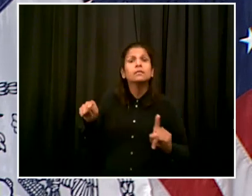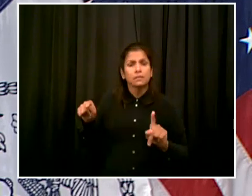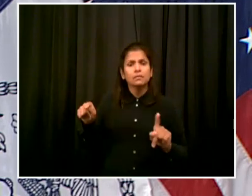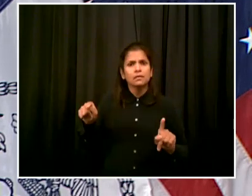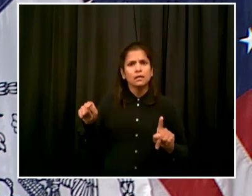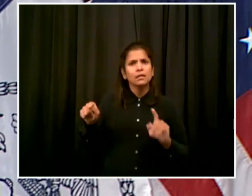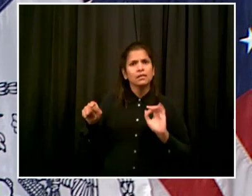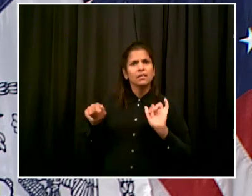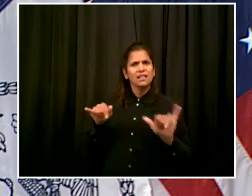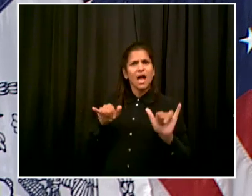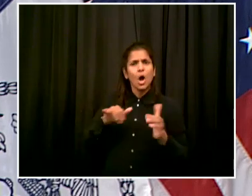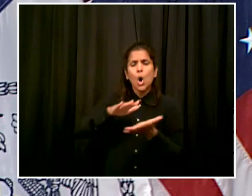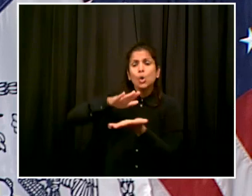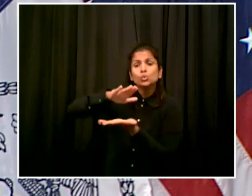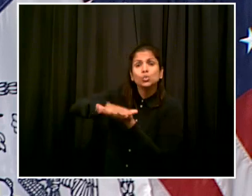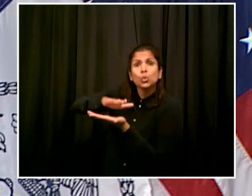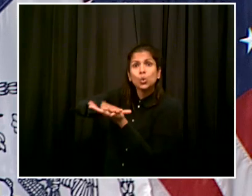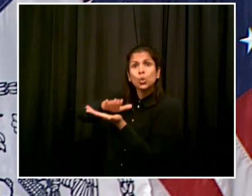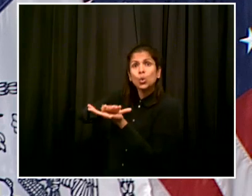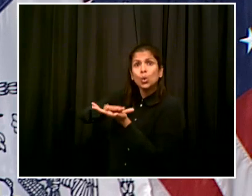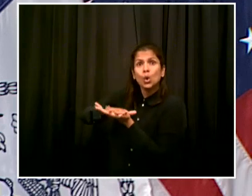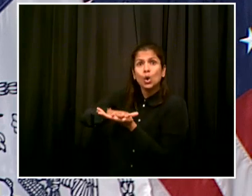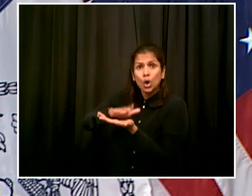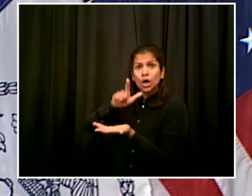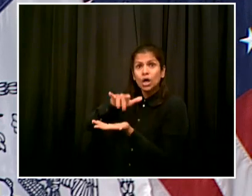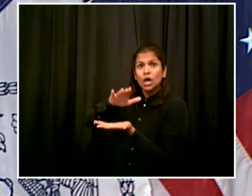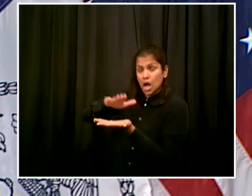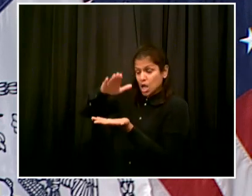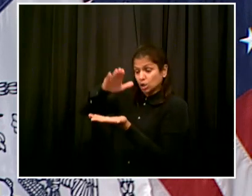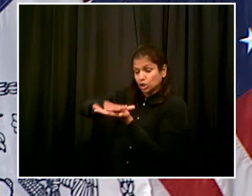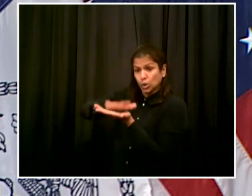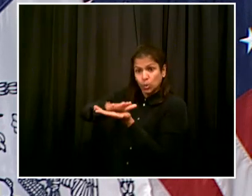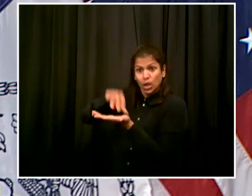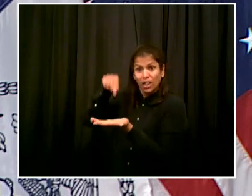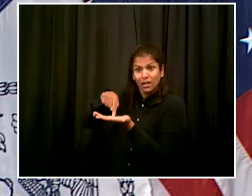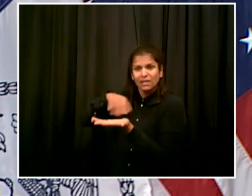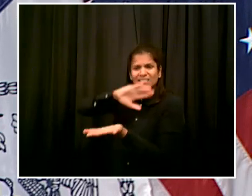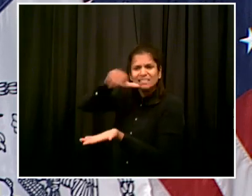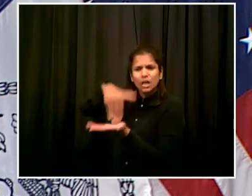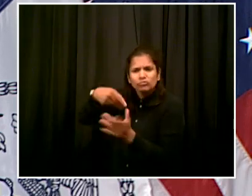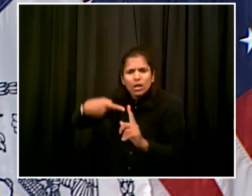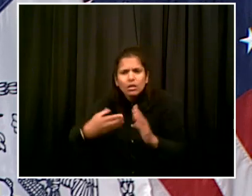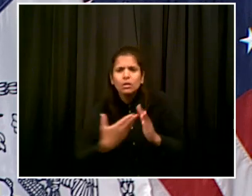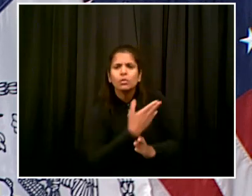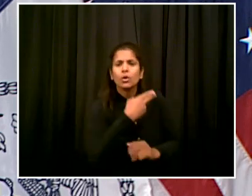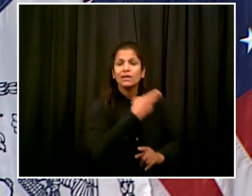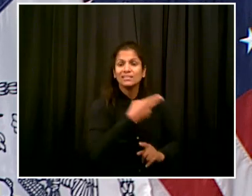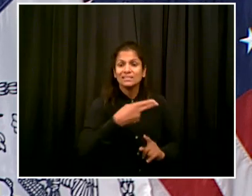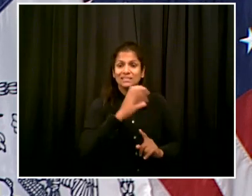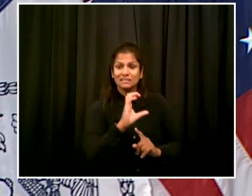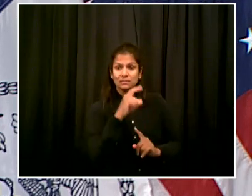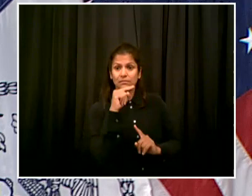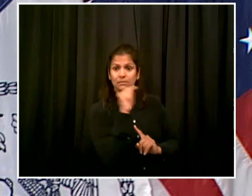YOU GO TO? WE WENT TO HYBRID SCHOOL. AND THEY SEND THEIR TESTING TO QUEST